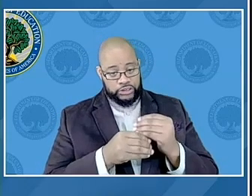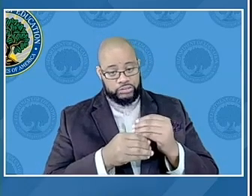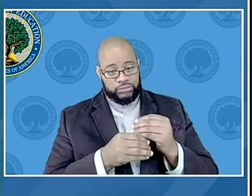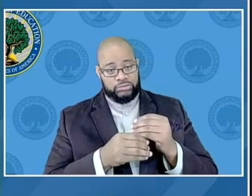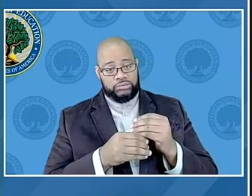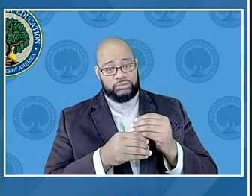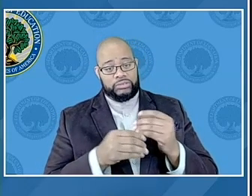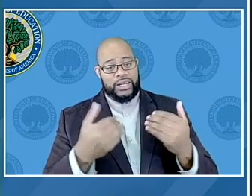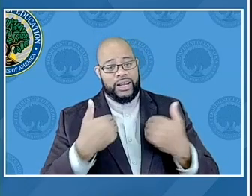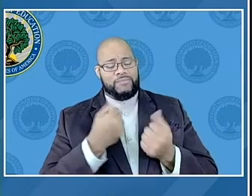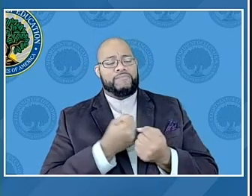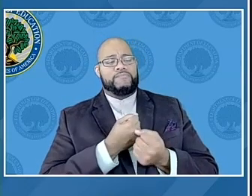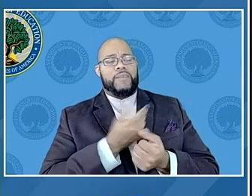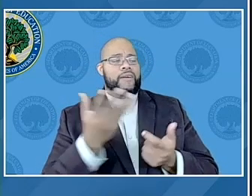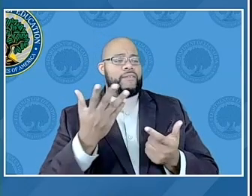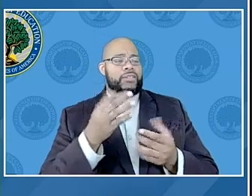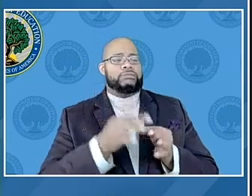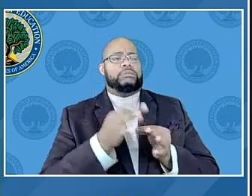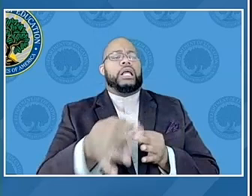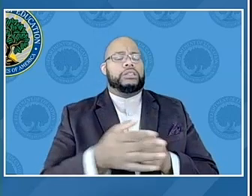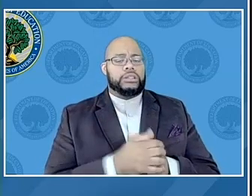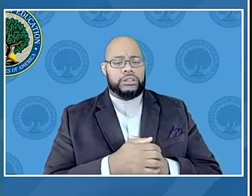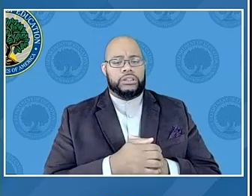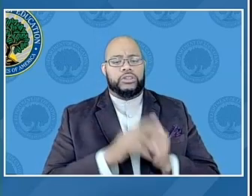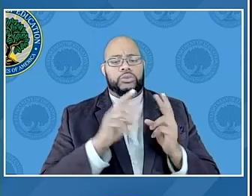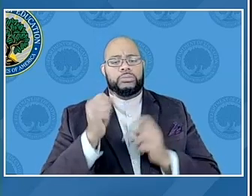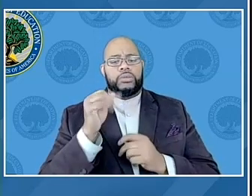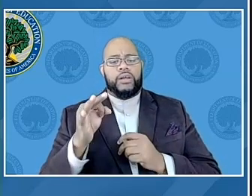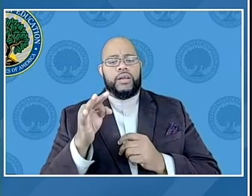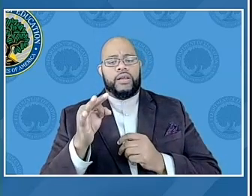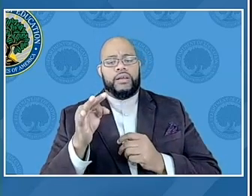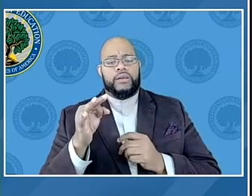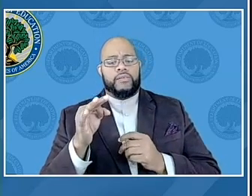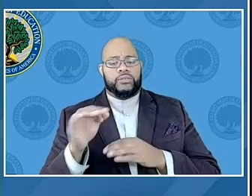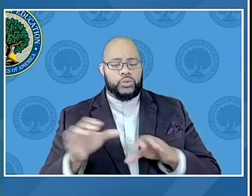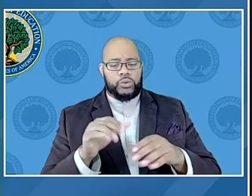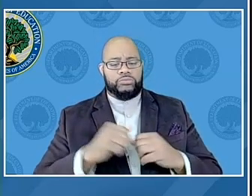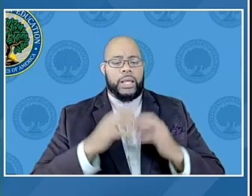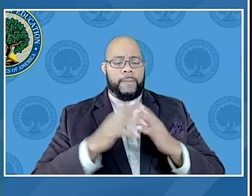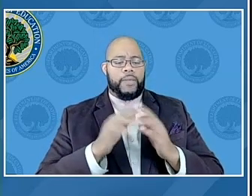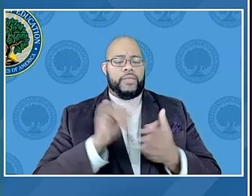number of delays in terms of effectuating and implementing these discharge programs